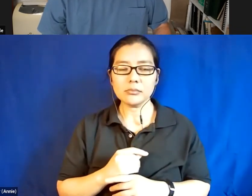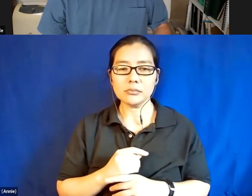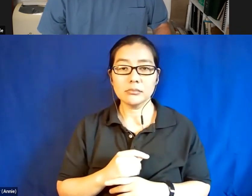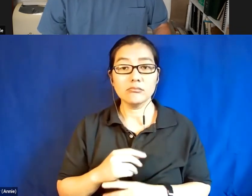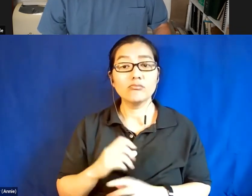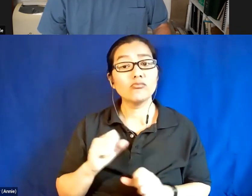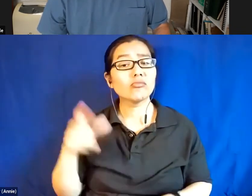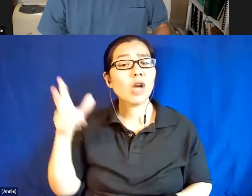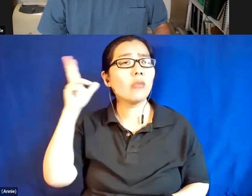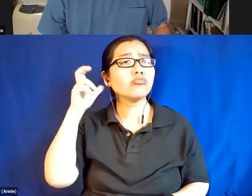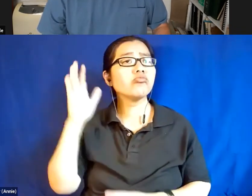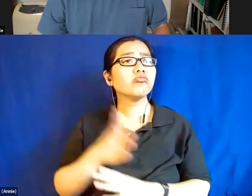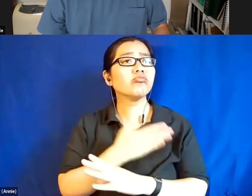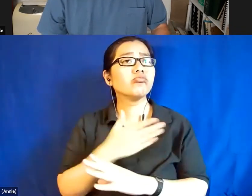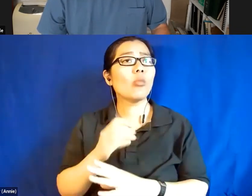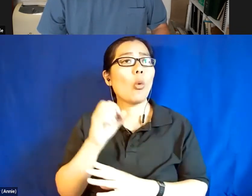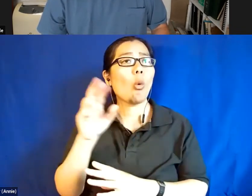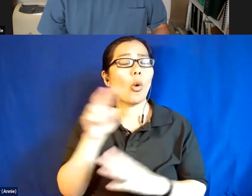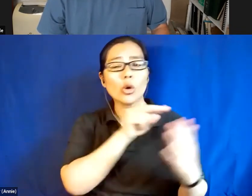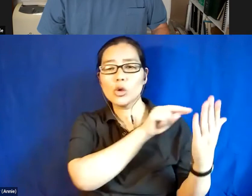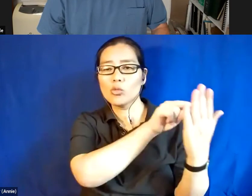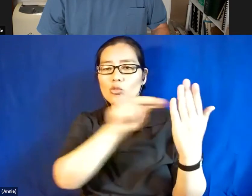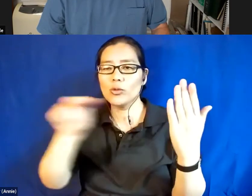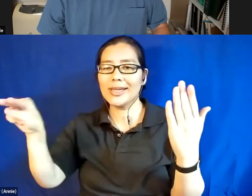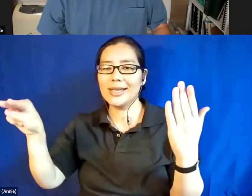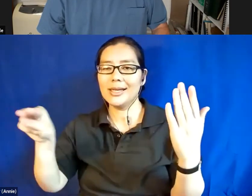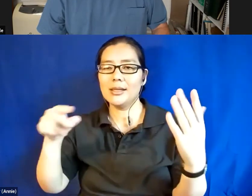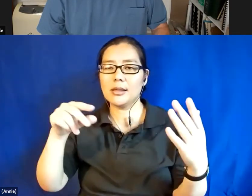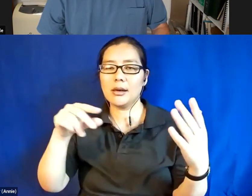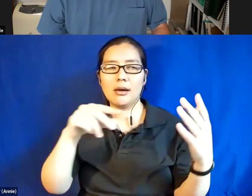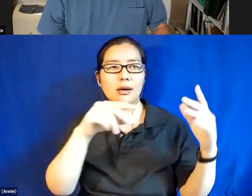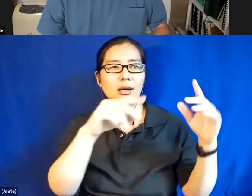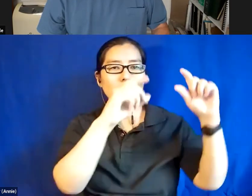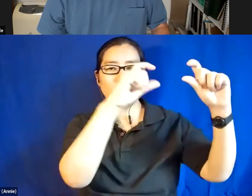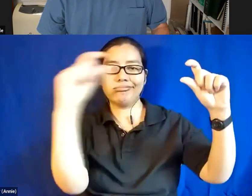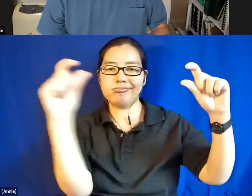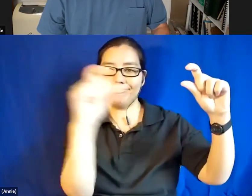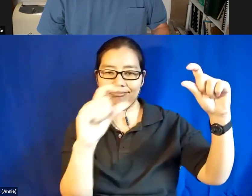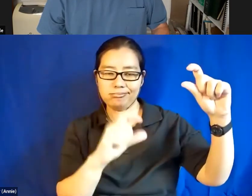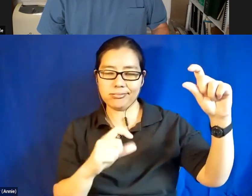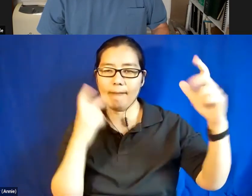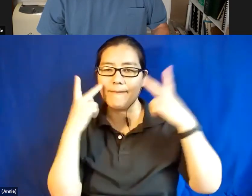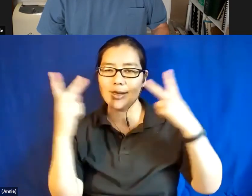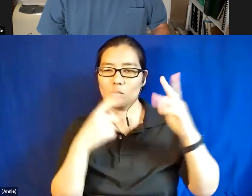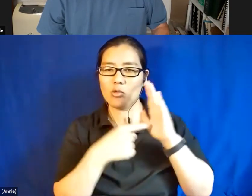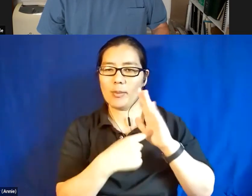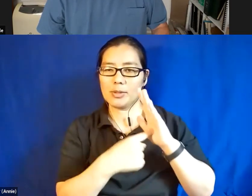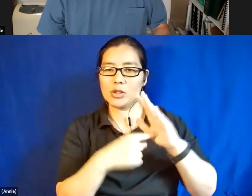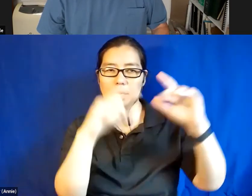music or look at the score on paper or a Braille representation of the score, for example. Those are really